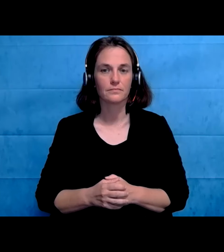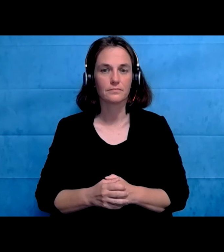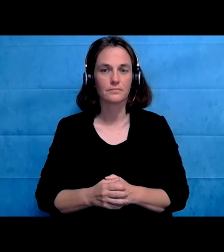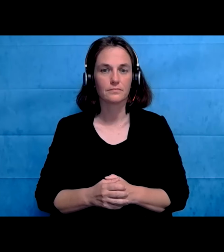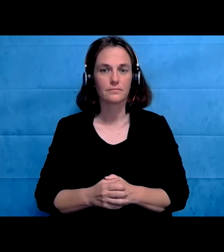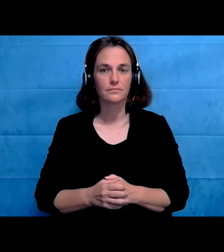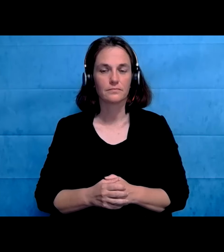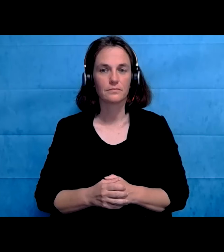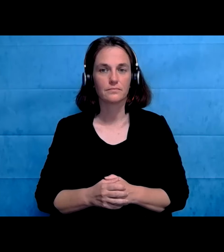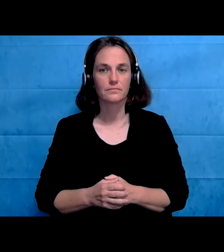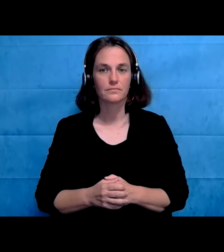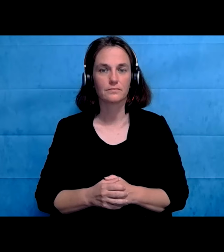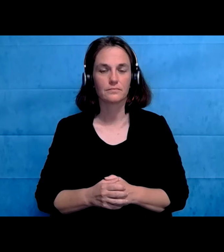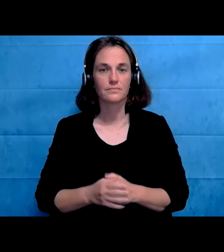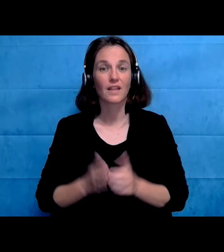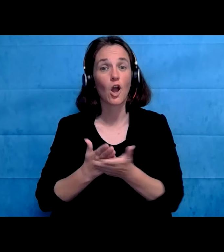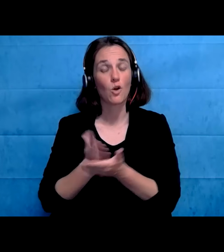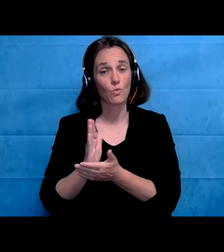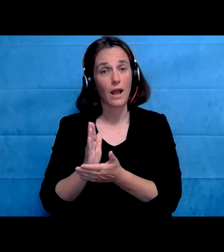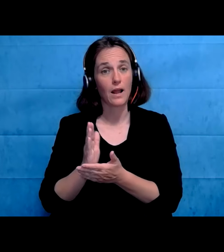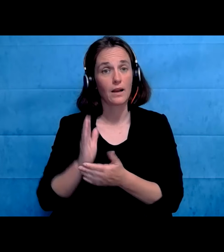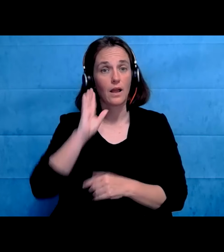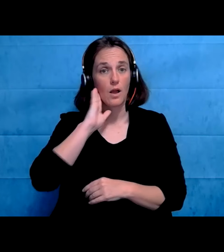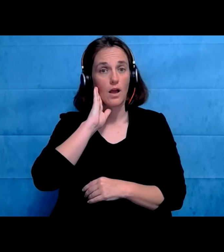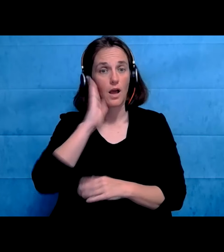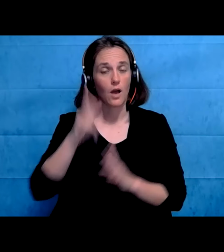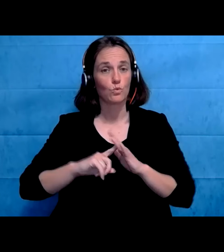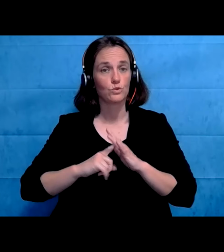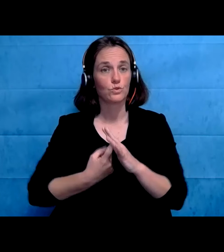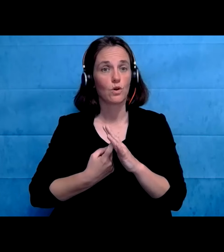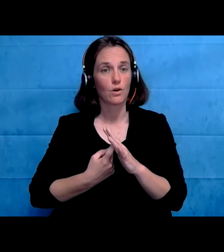All right, well, I'll start with just a question